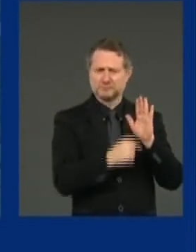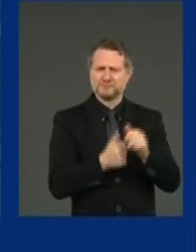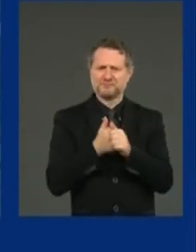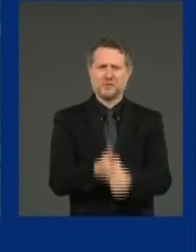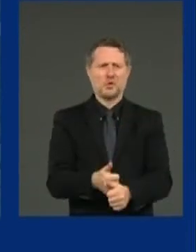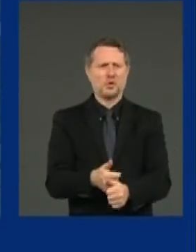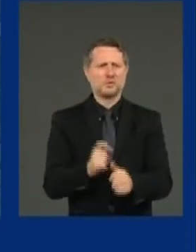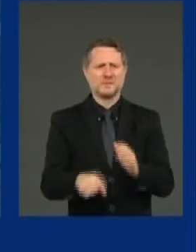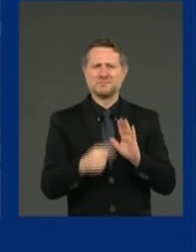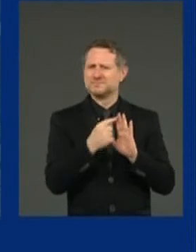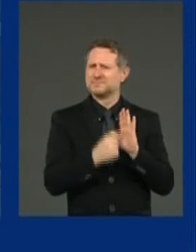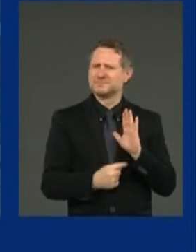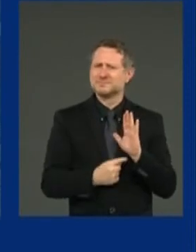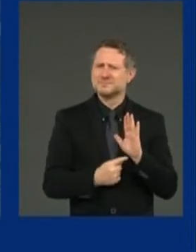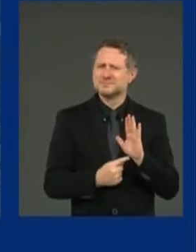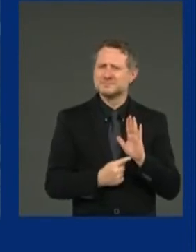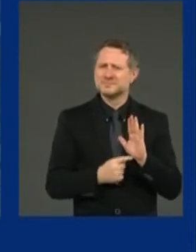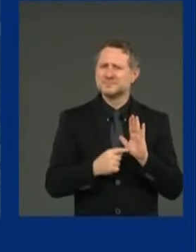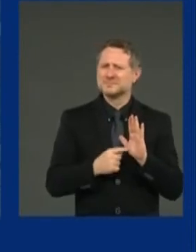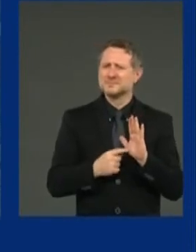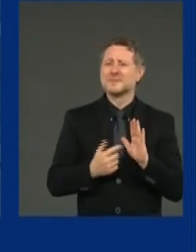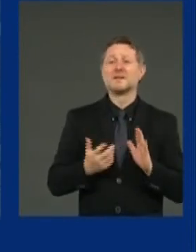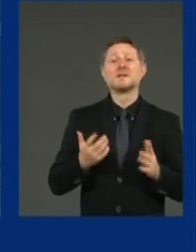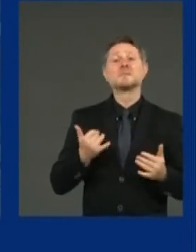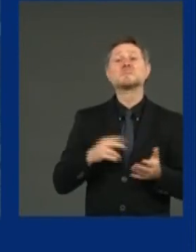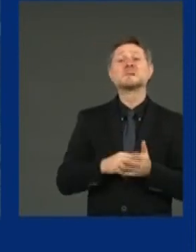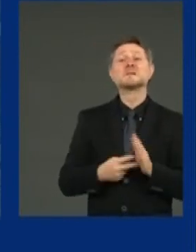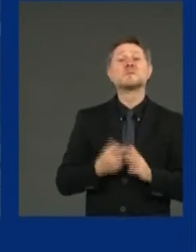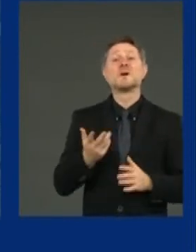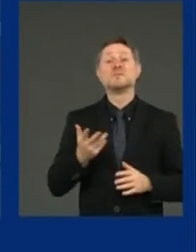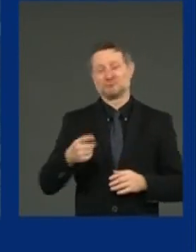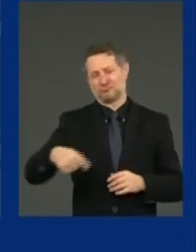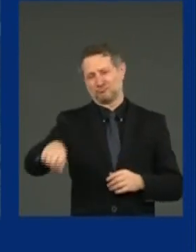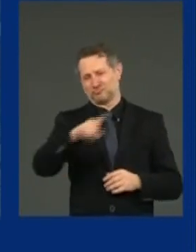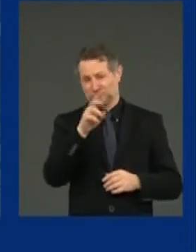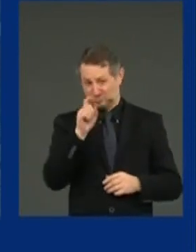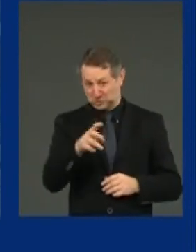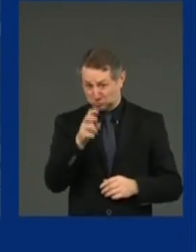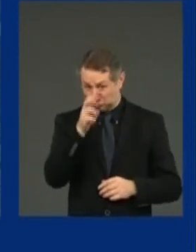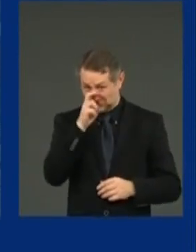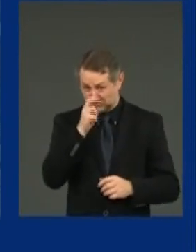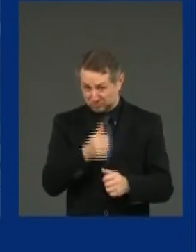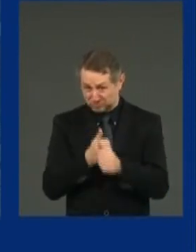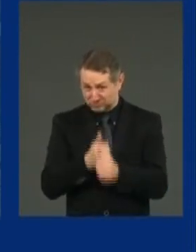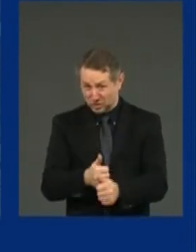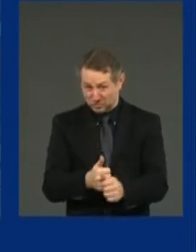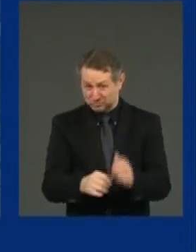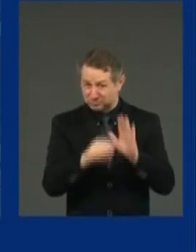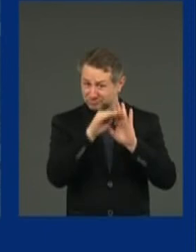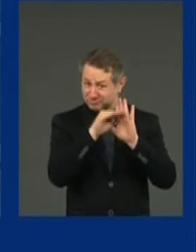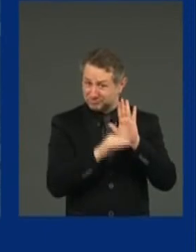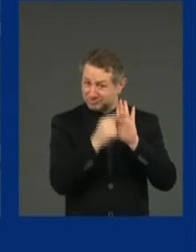THERE ARE SAFETY GUIDELINES THAT THOSE EMPLOYERS MUST FOLLOW.